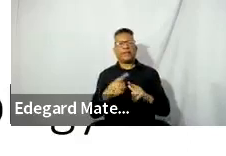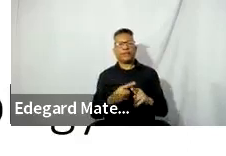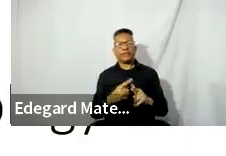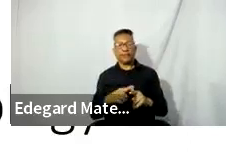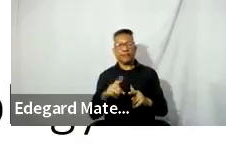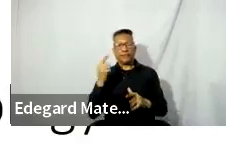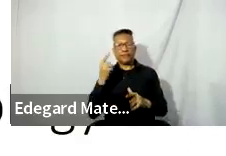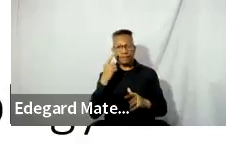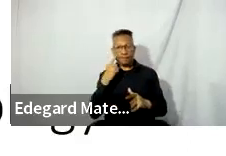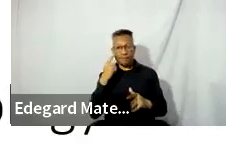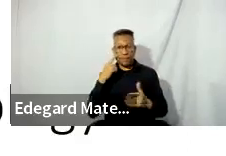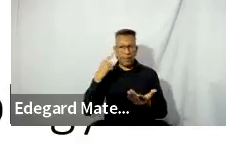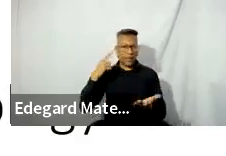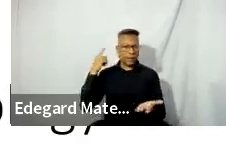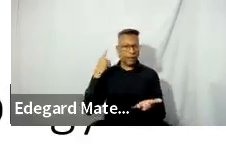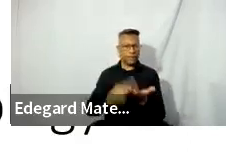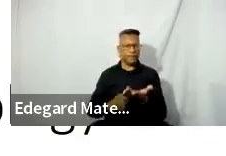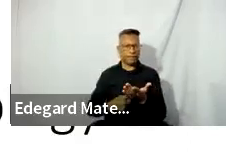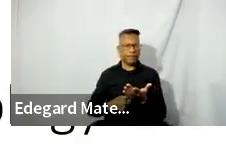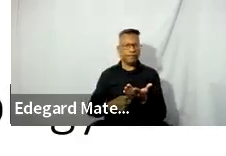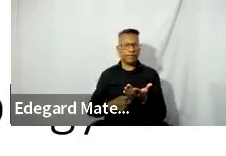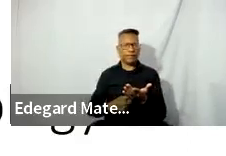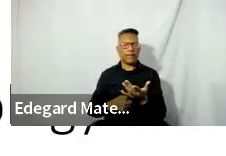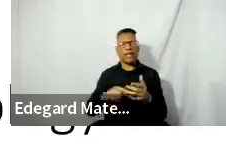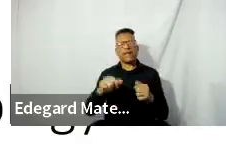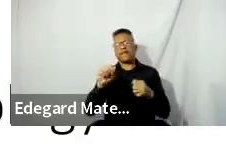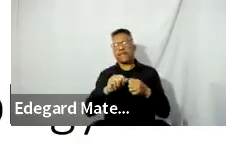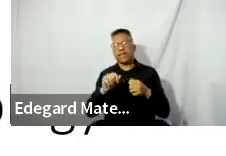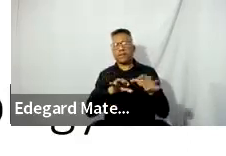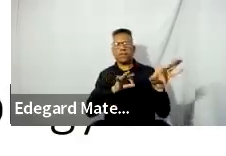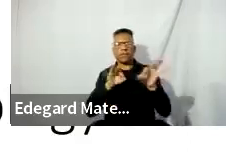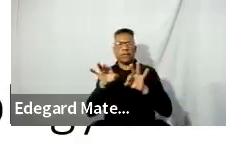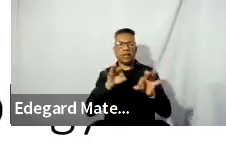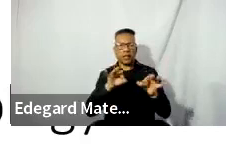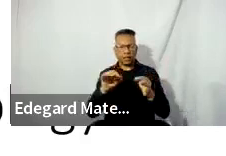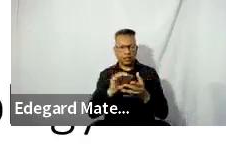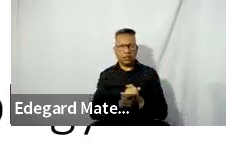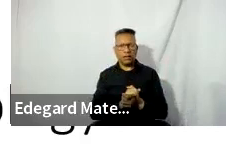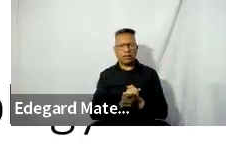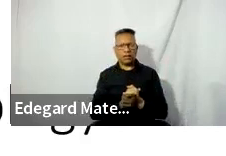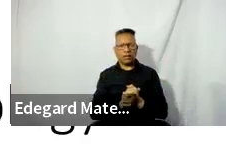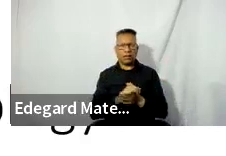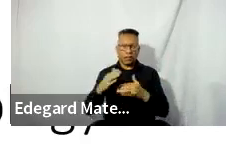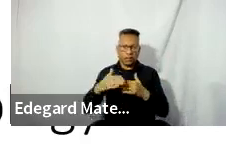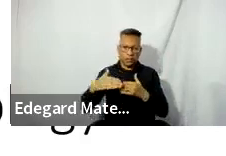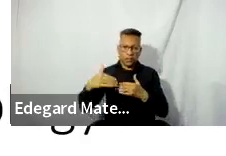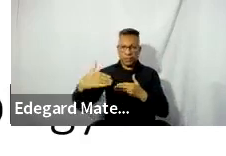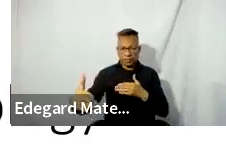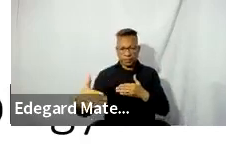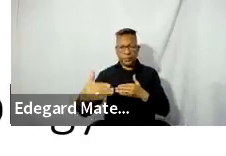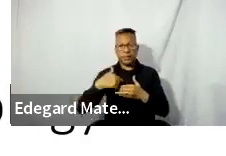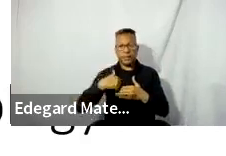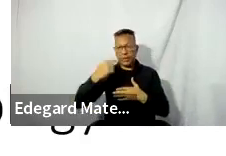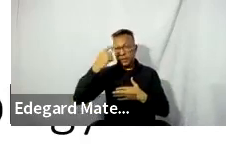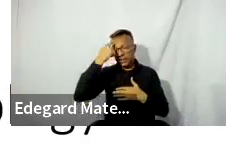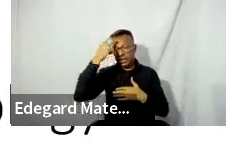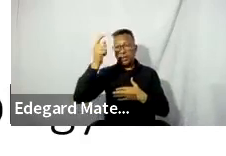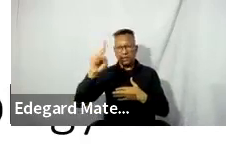y still very committed to a reflexological account unt so these concepts these concepts that come together